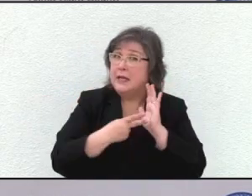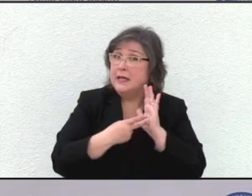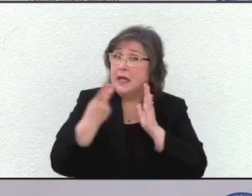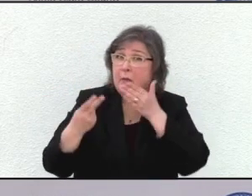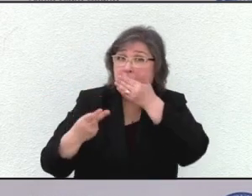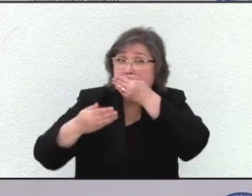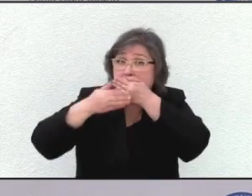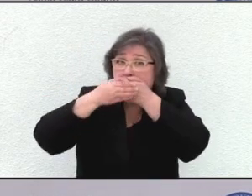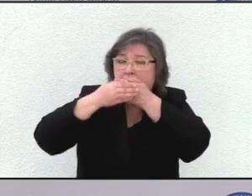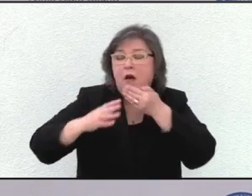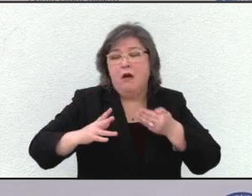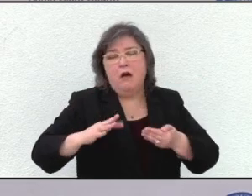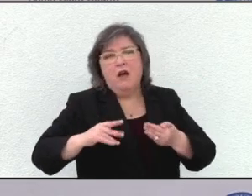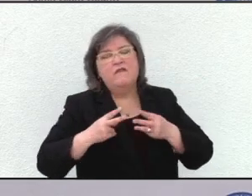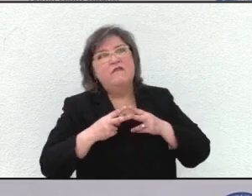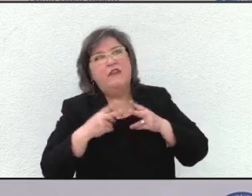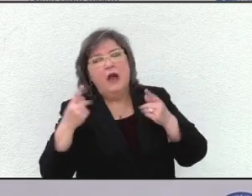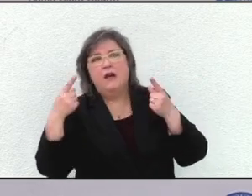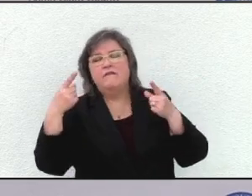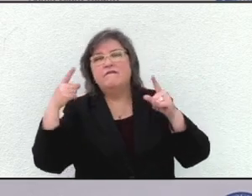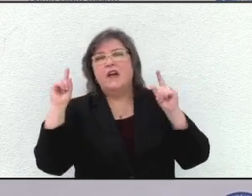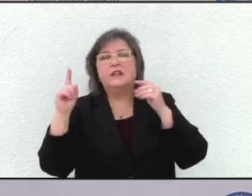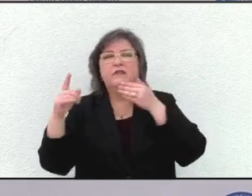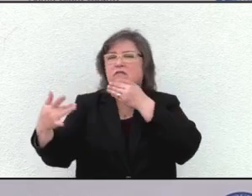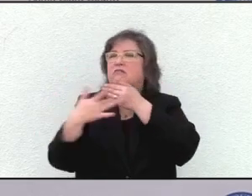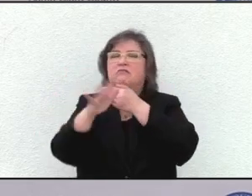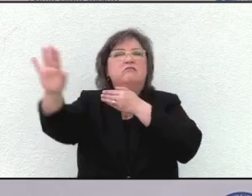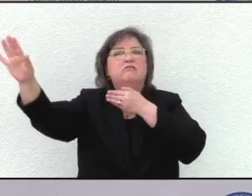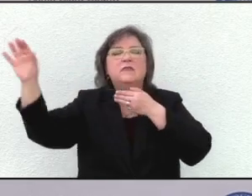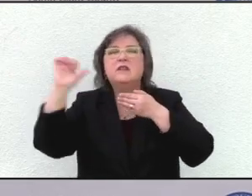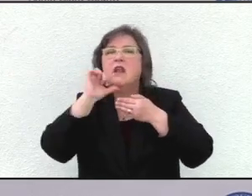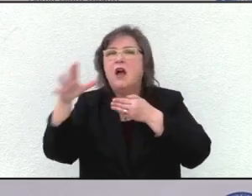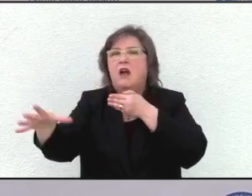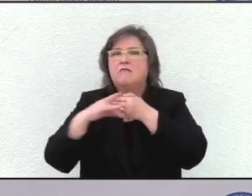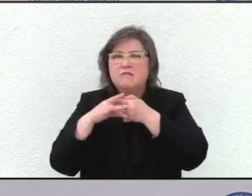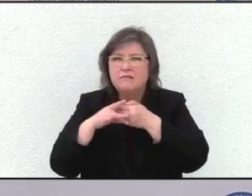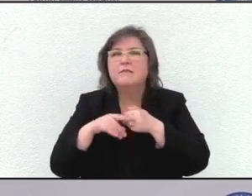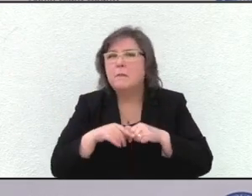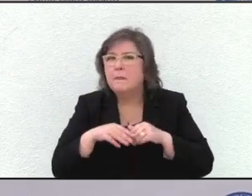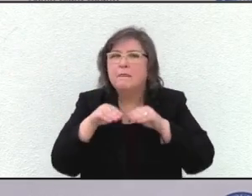is very effective at preventing the spread, maintain at least a six foot distance from